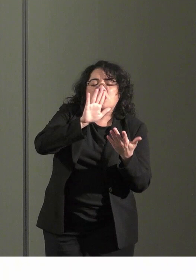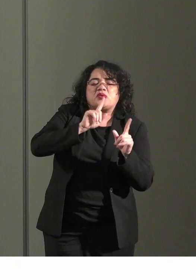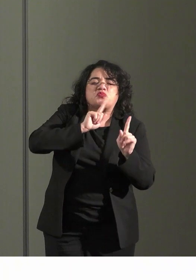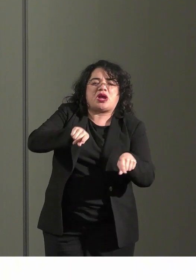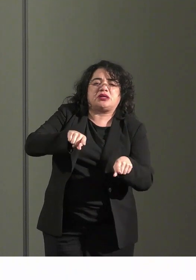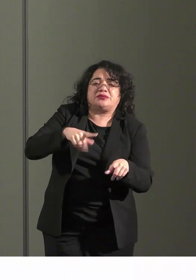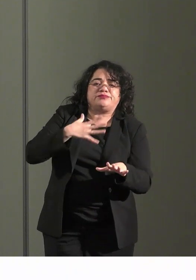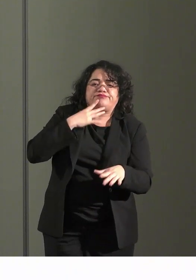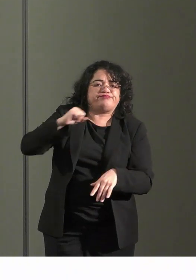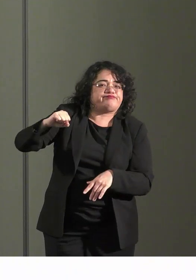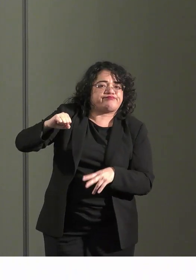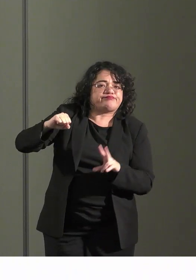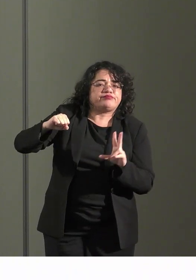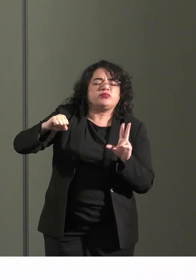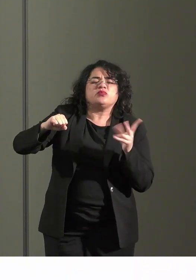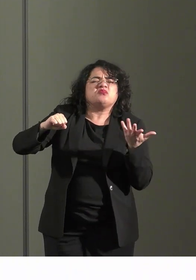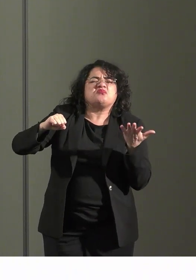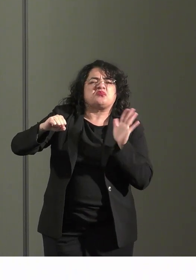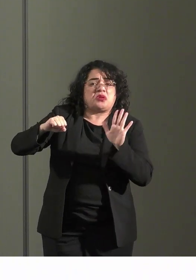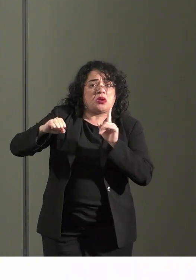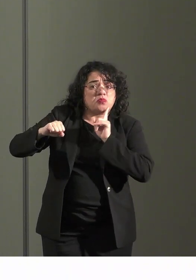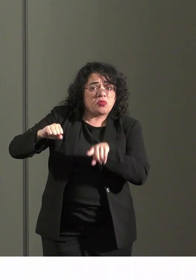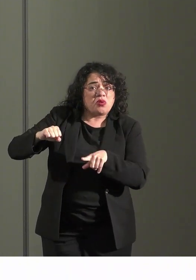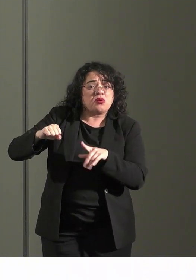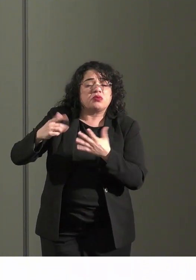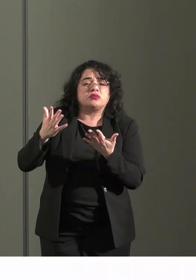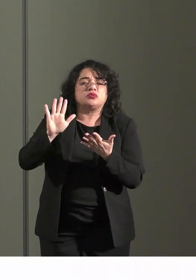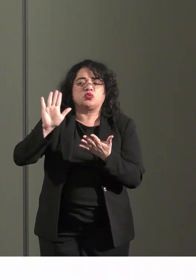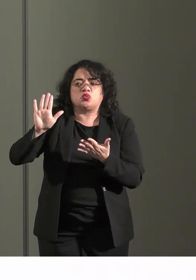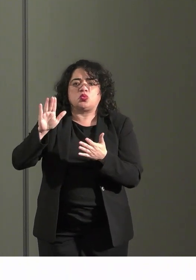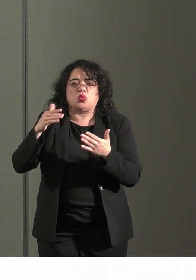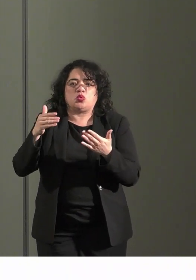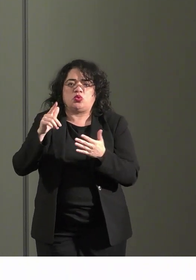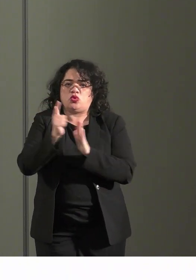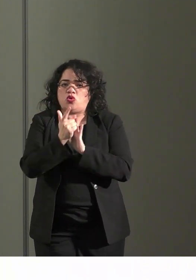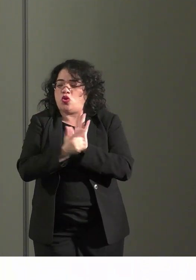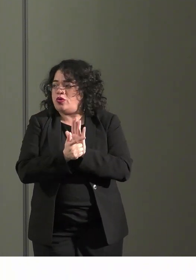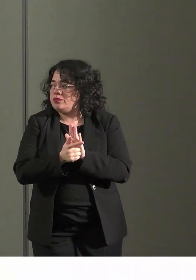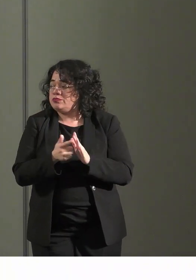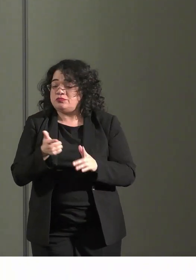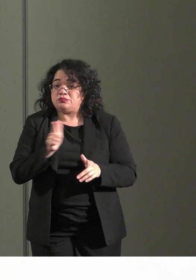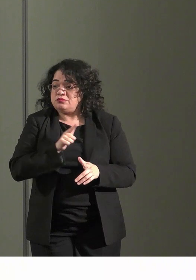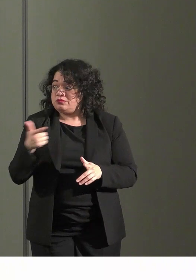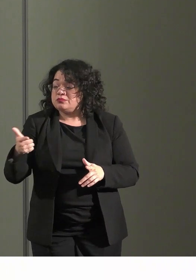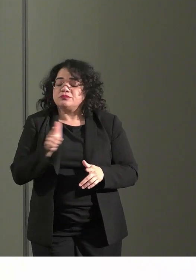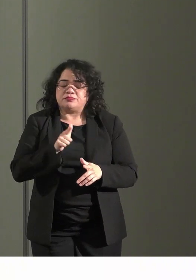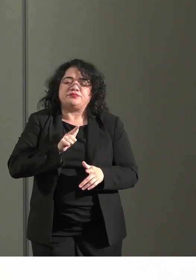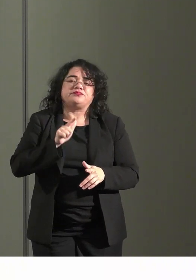back and you respond to it in the legislation? >> PHILIP: Can I take this first? Yes. There